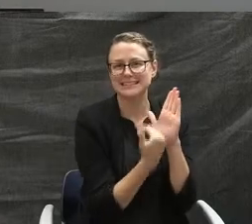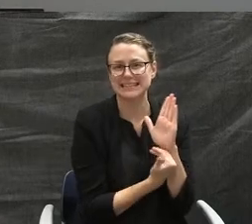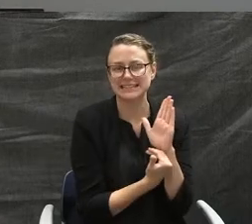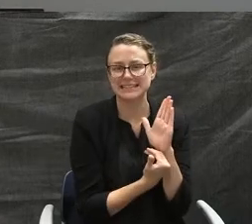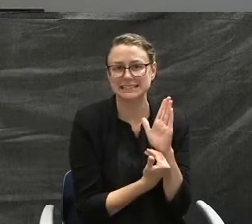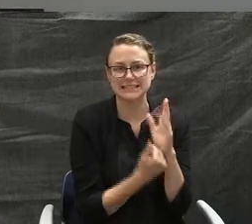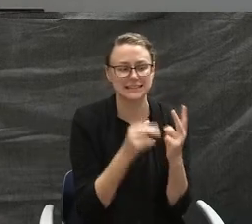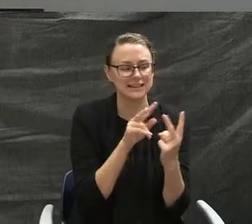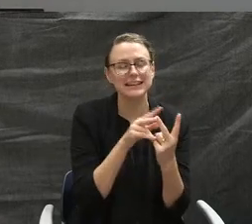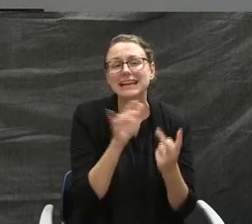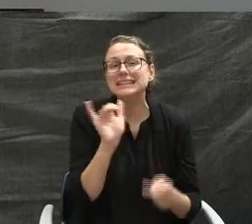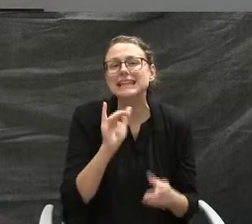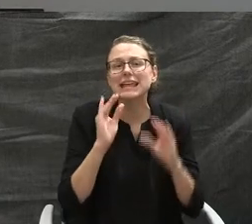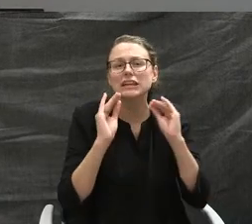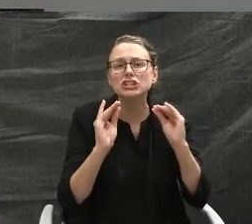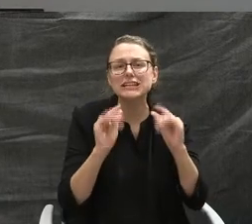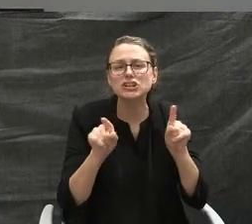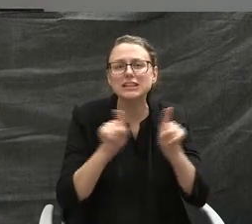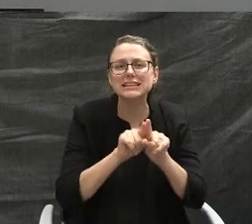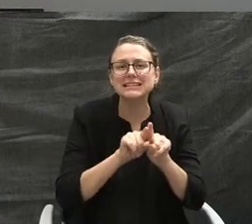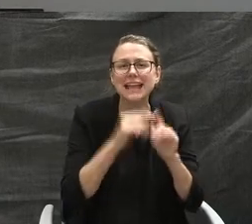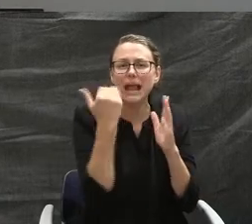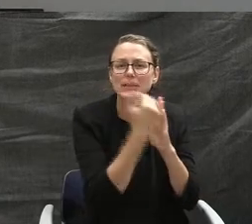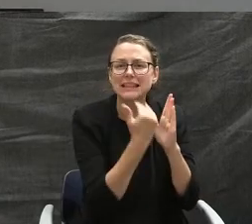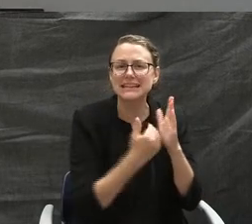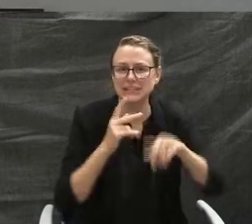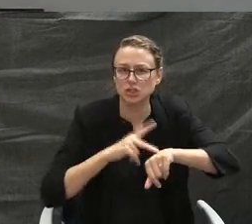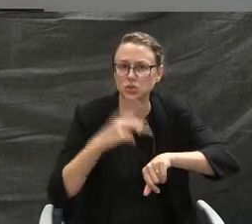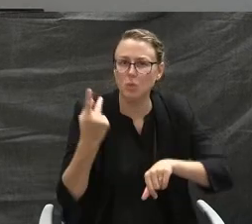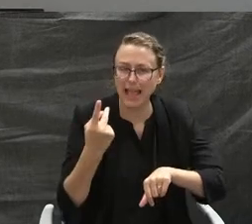if that makes sense, 'cause the two the live days will be the